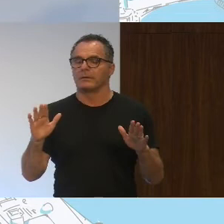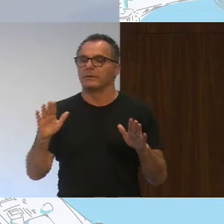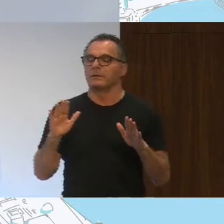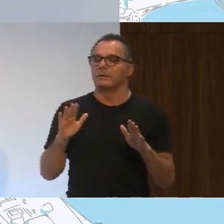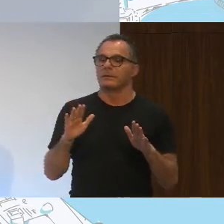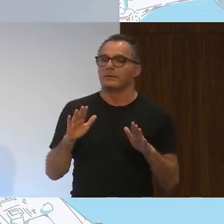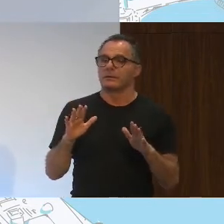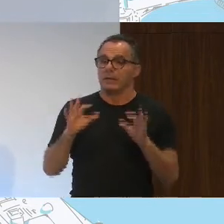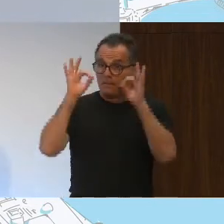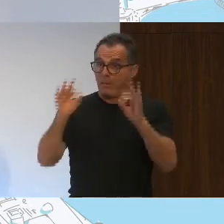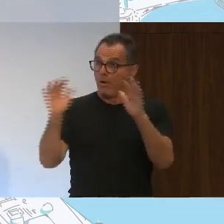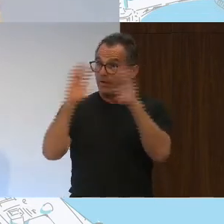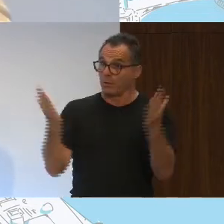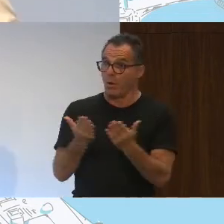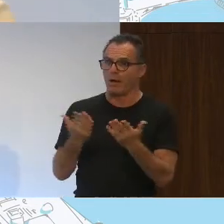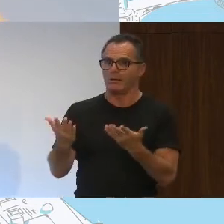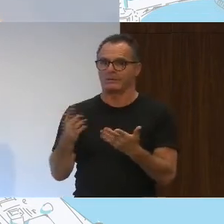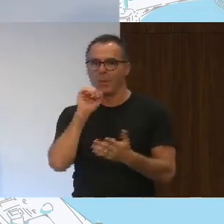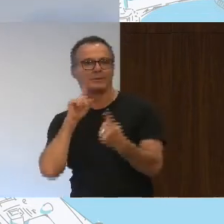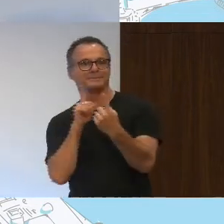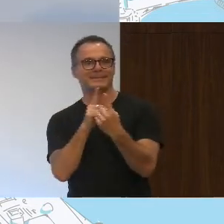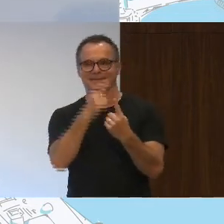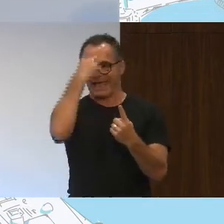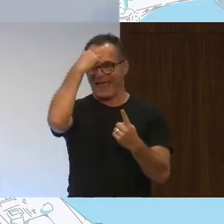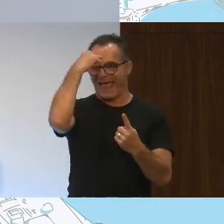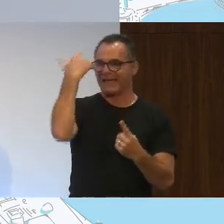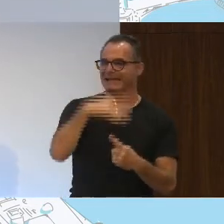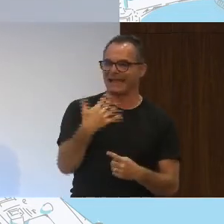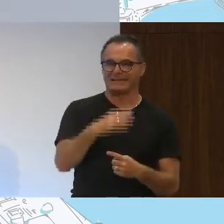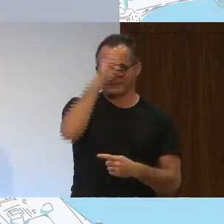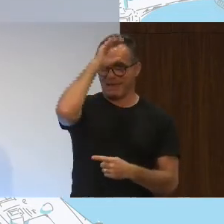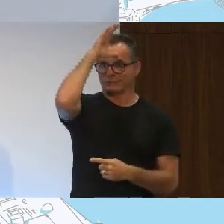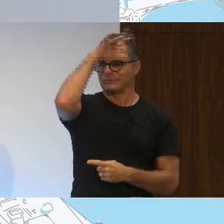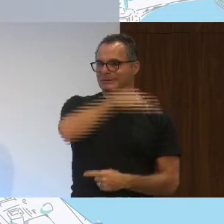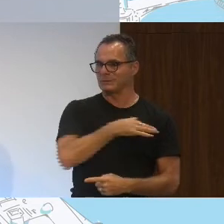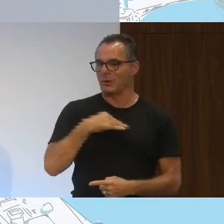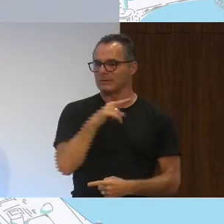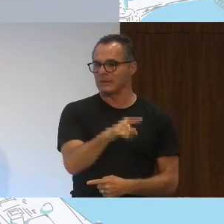you would simply be seen by a headache specialist. But the GP probably knows you best.